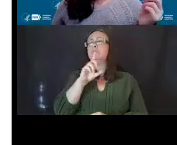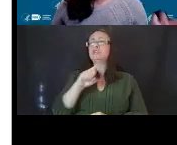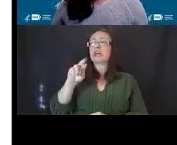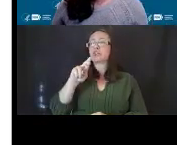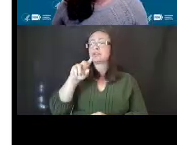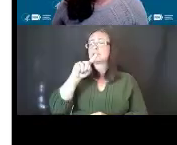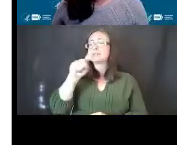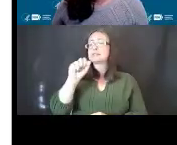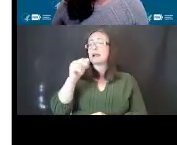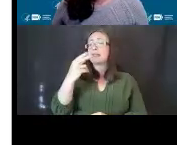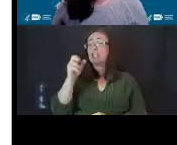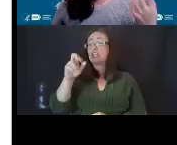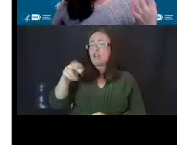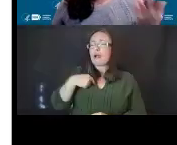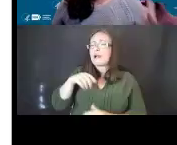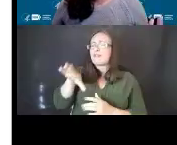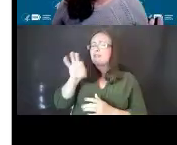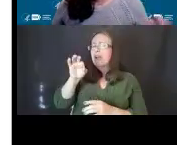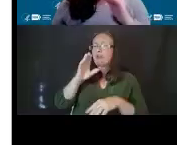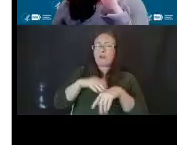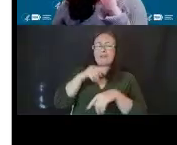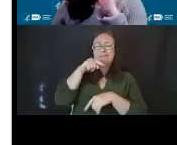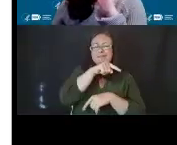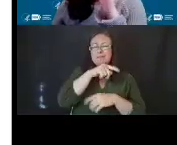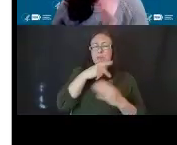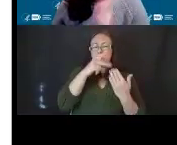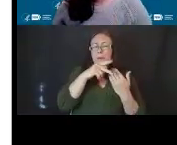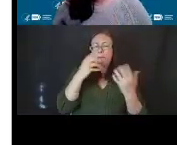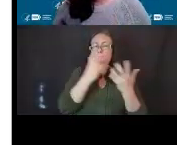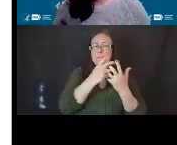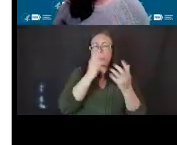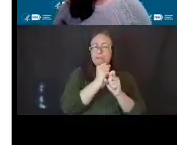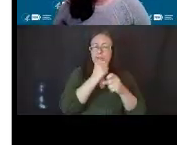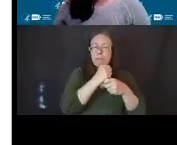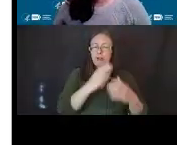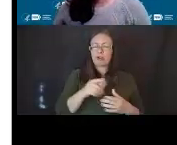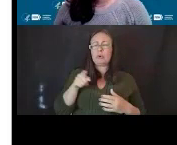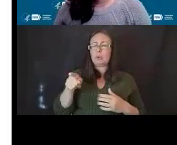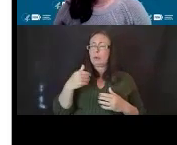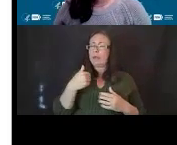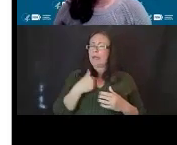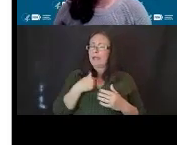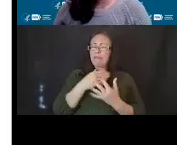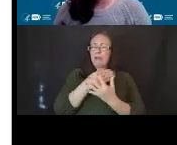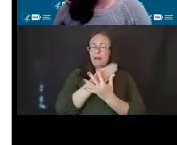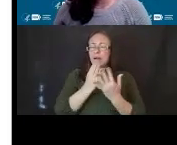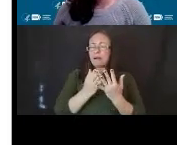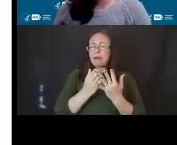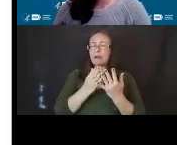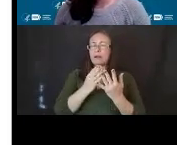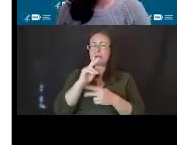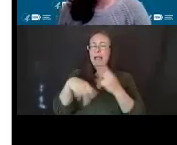are eligible for that specific notice. So in your application, you need to indicate